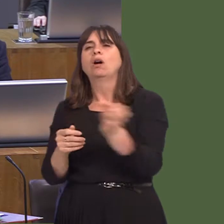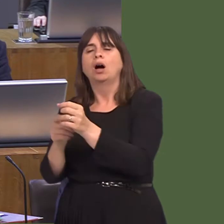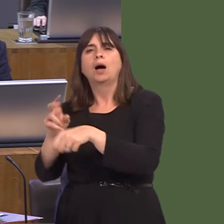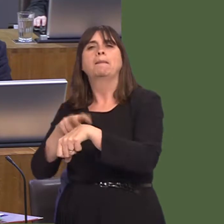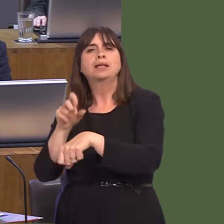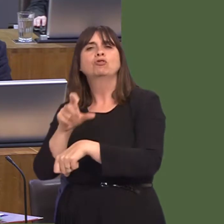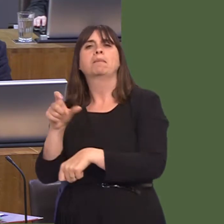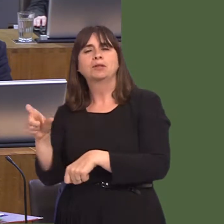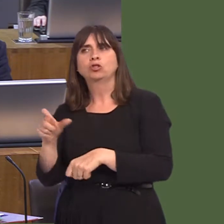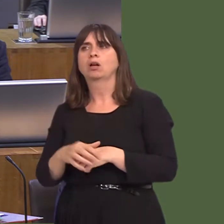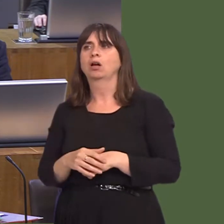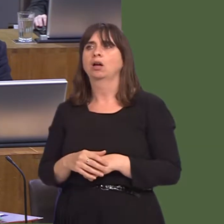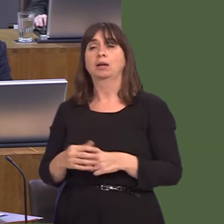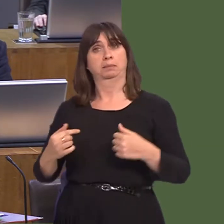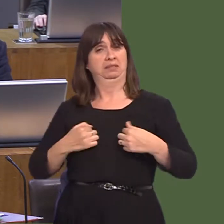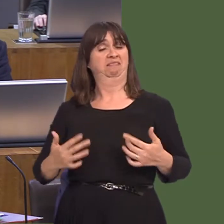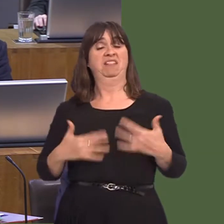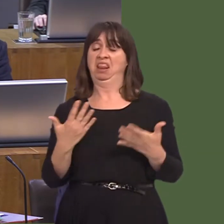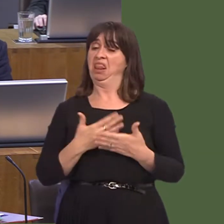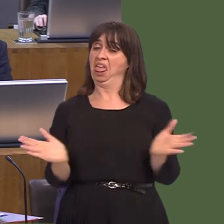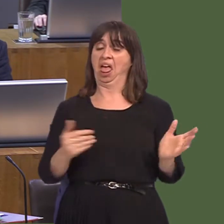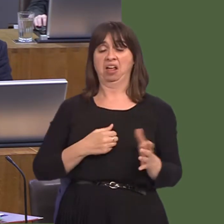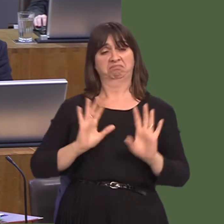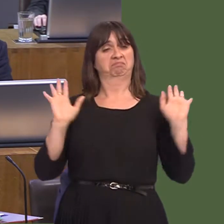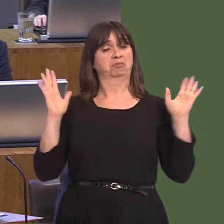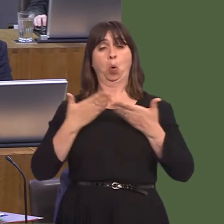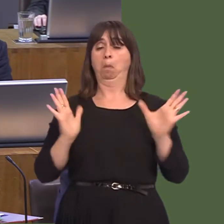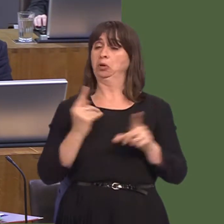But my position is very clear: I think it should be for this AssemblyóParliament as